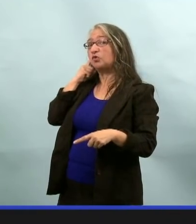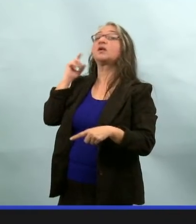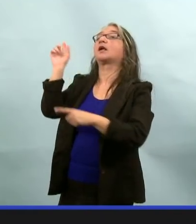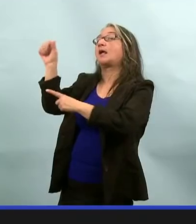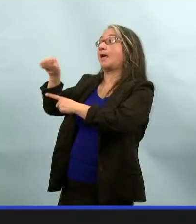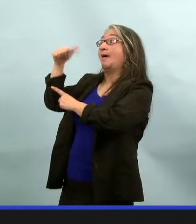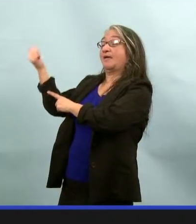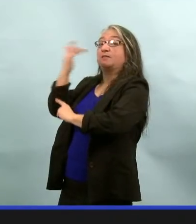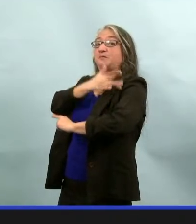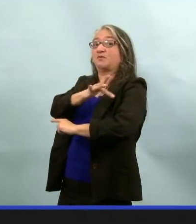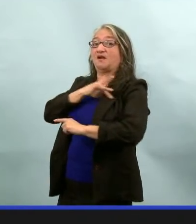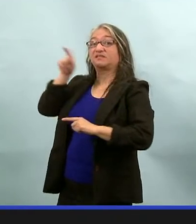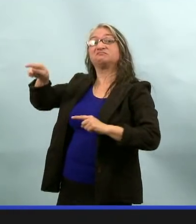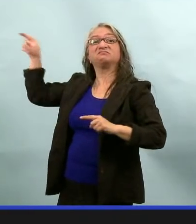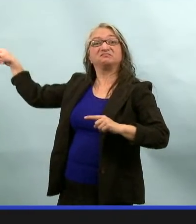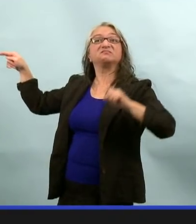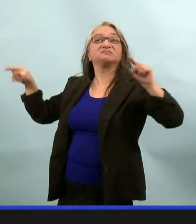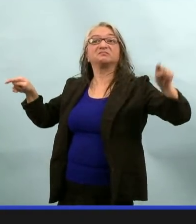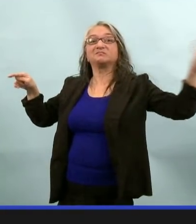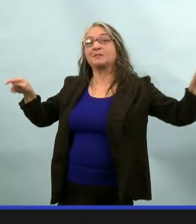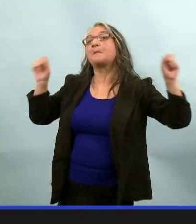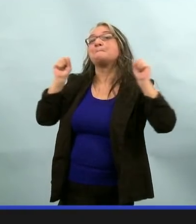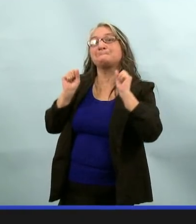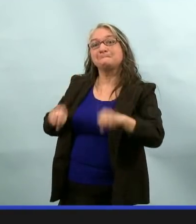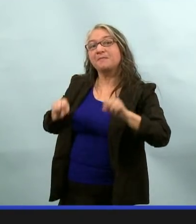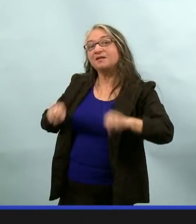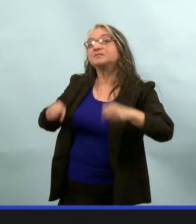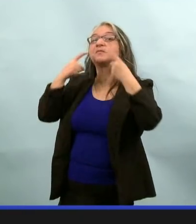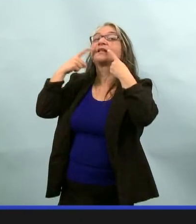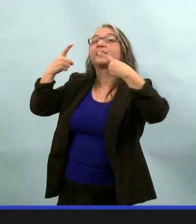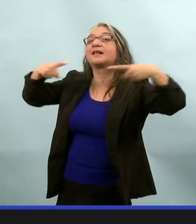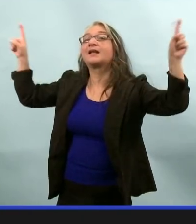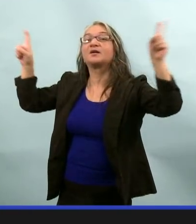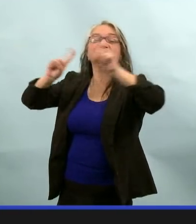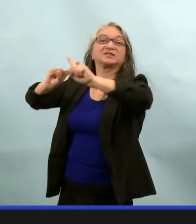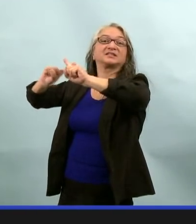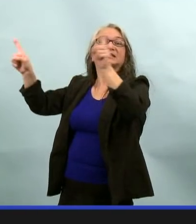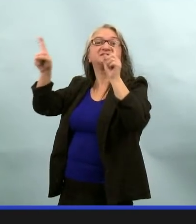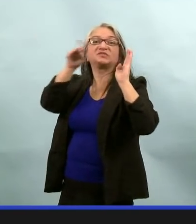and i know you've sort of put an emphasis on you know there's not much more we can do uh you know